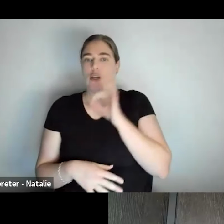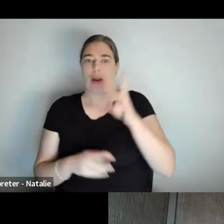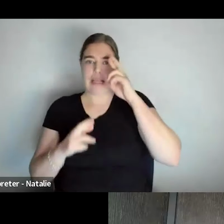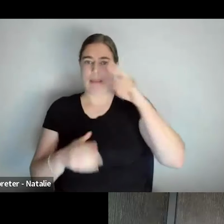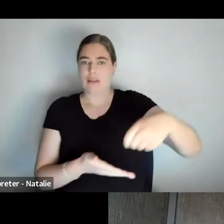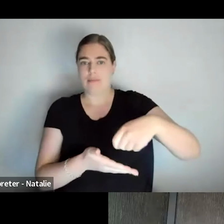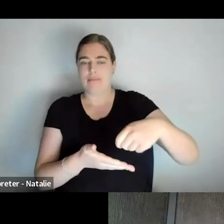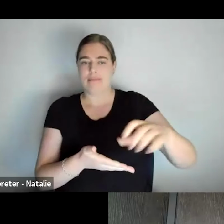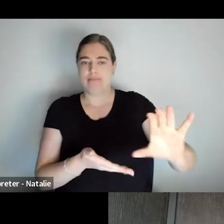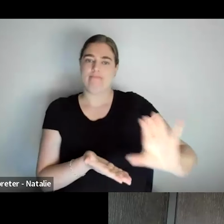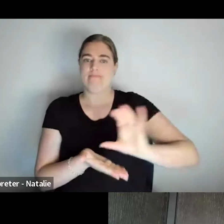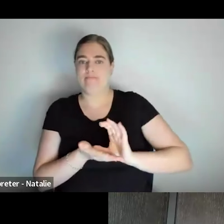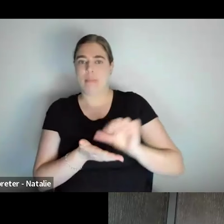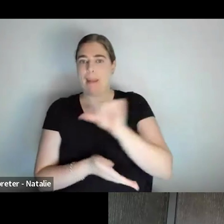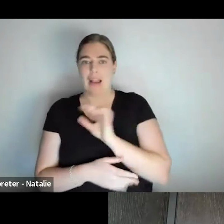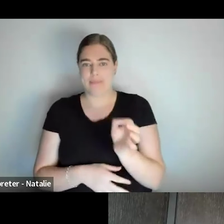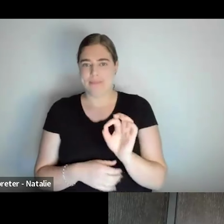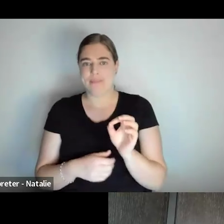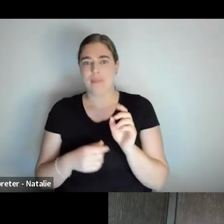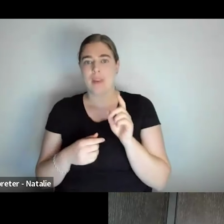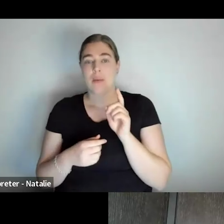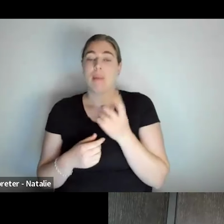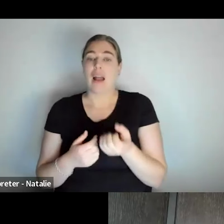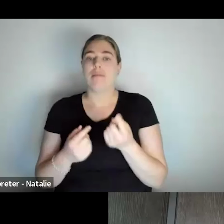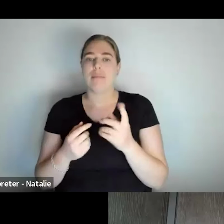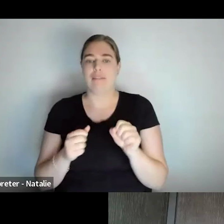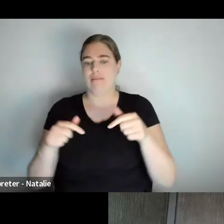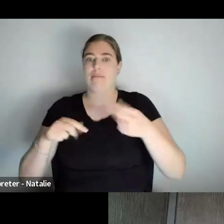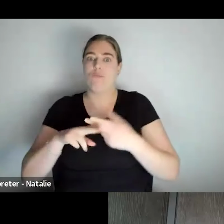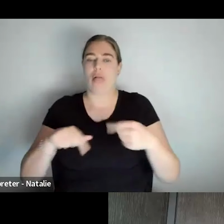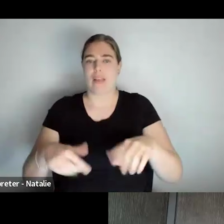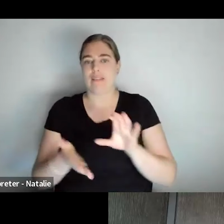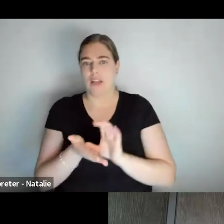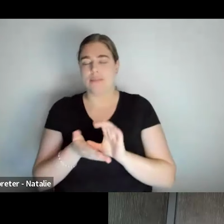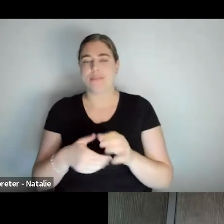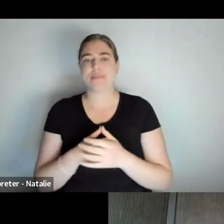Normally we have had one funding agreement, one type of funding agreement with our project